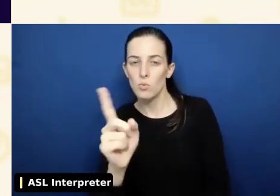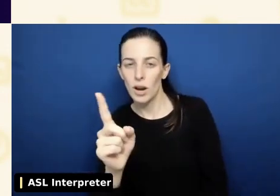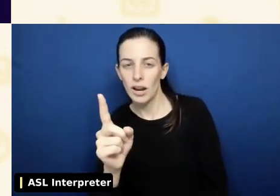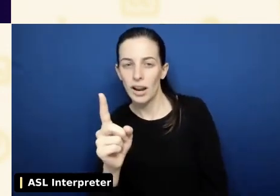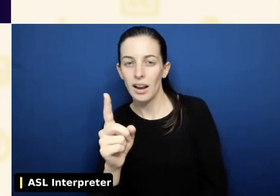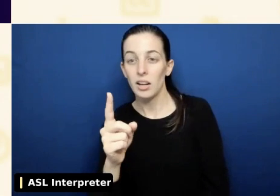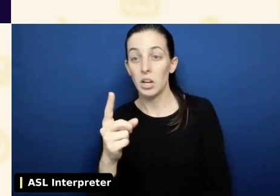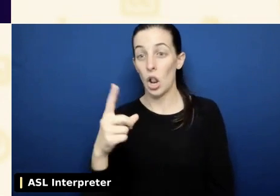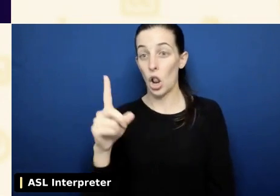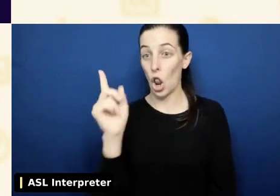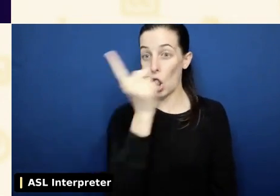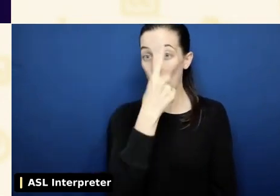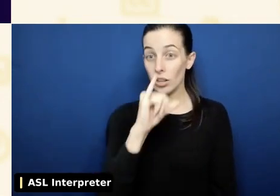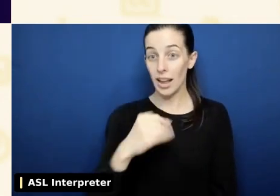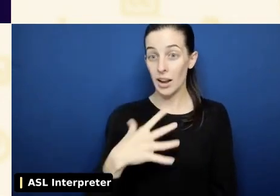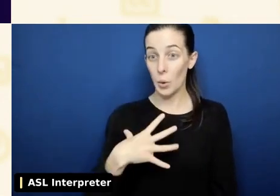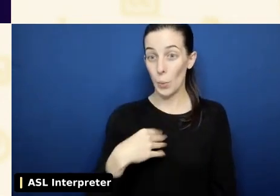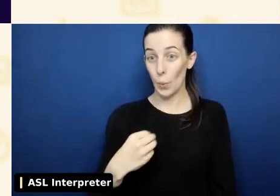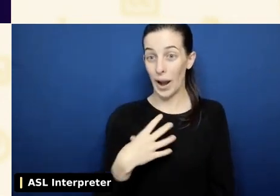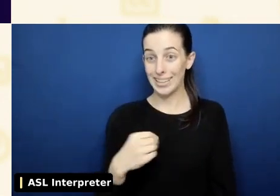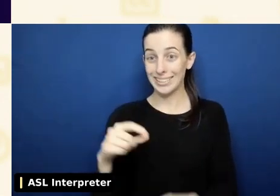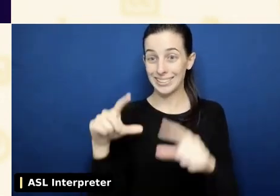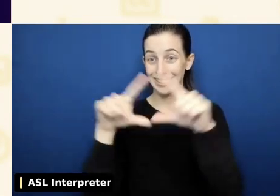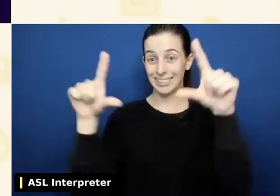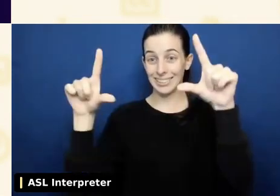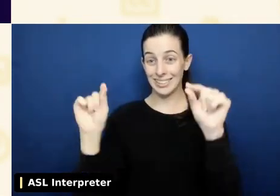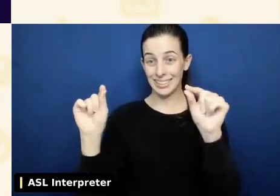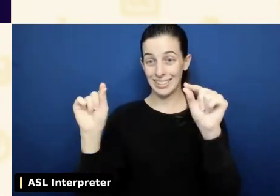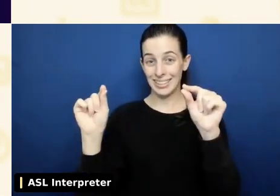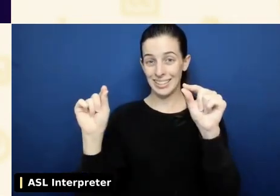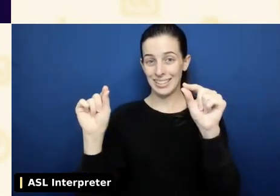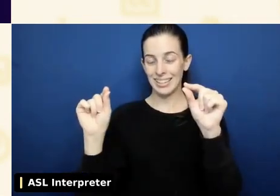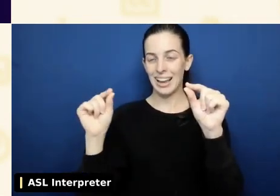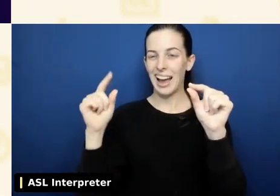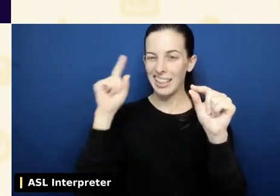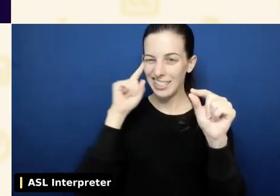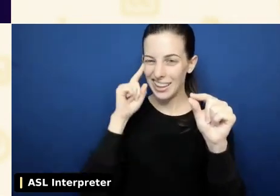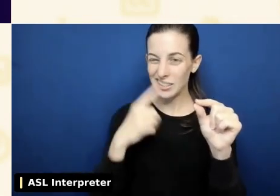because I think that there is a white icon on a white background here.